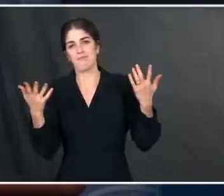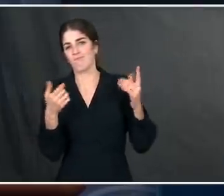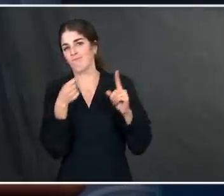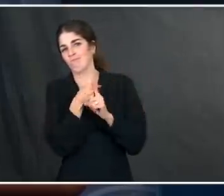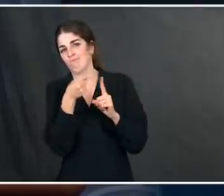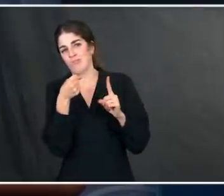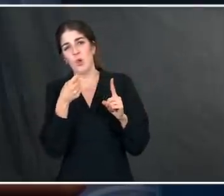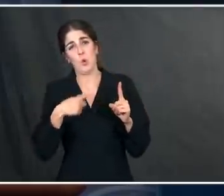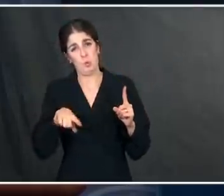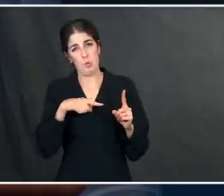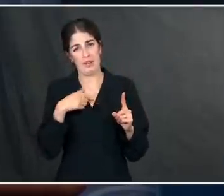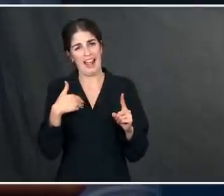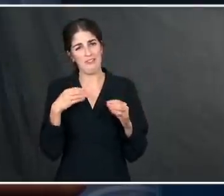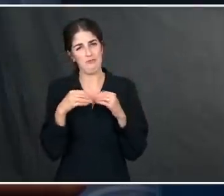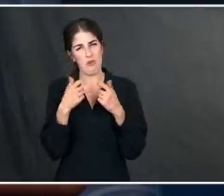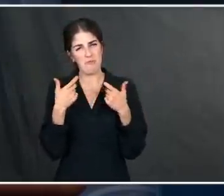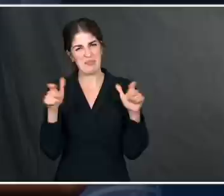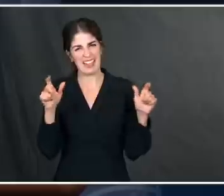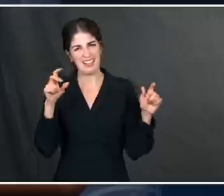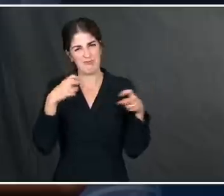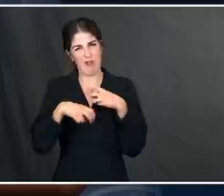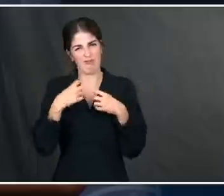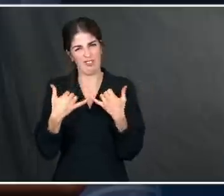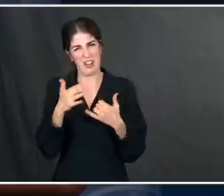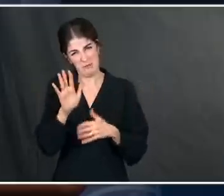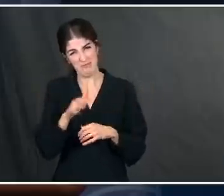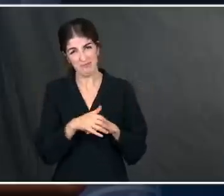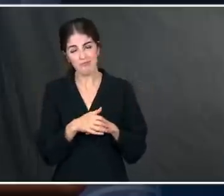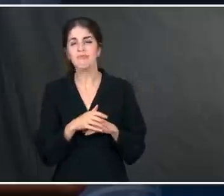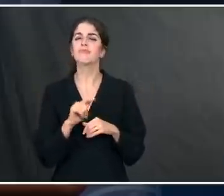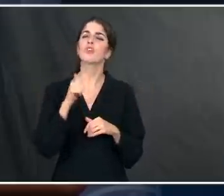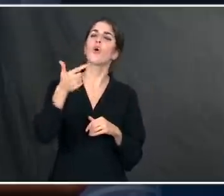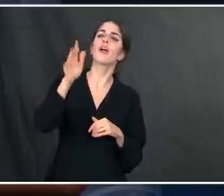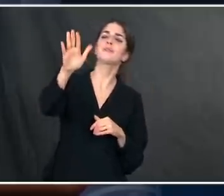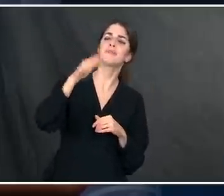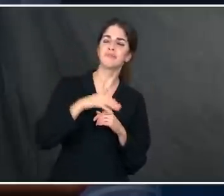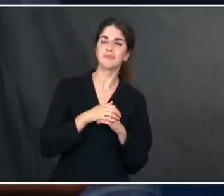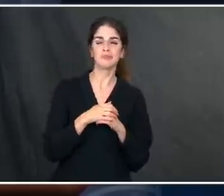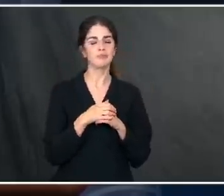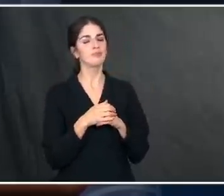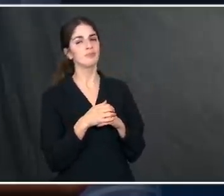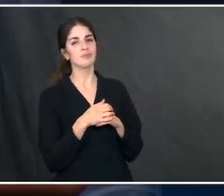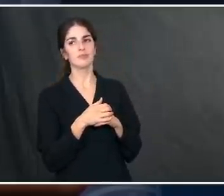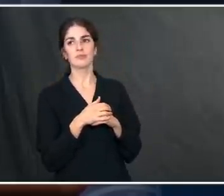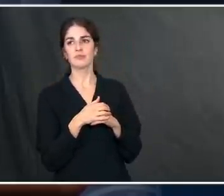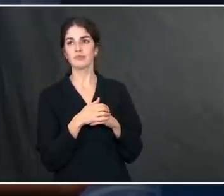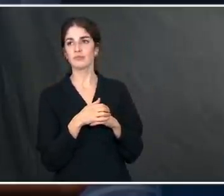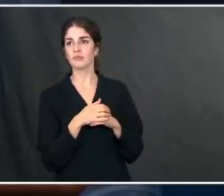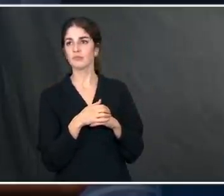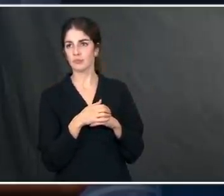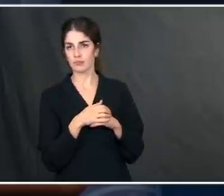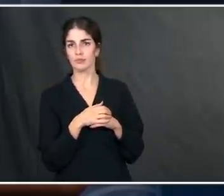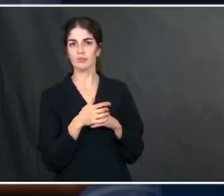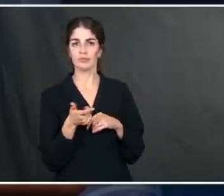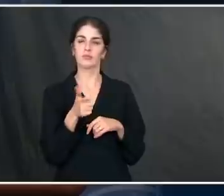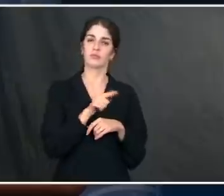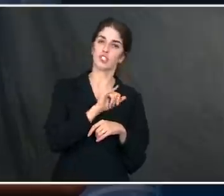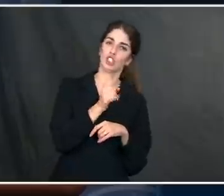bigger issues to worry about at this moment in time. Go ahead, Anita. The Press: Jen? The Press: You mentioned –- Ms. Psaki: Oh, sorry, Jeff. Let me go to Jeff, Anita, because I already went to you, if that's okay.